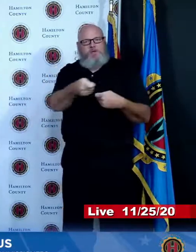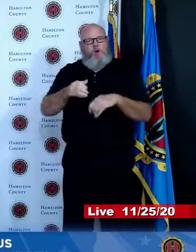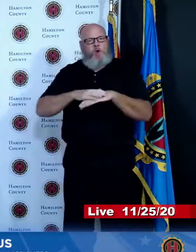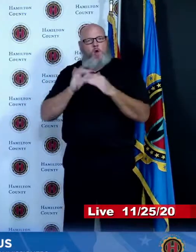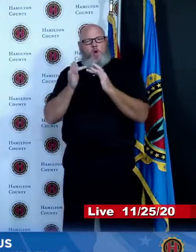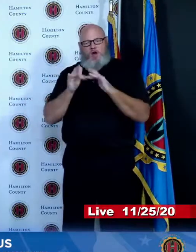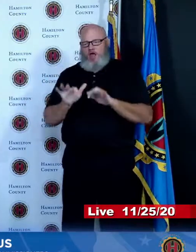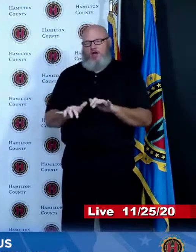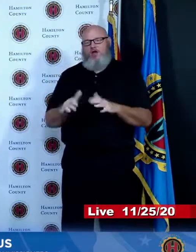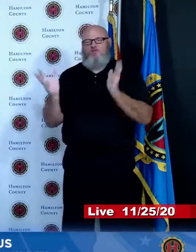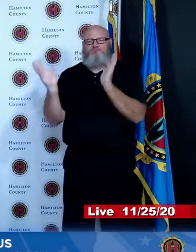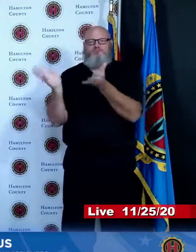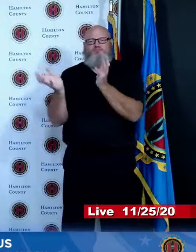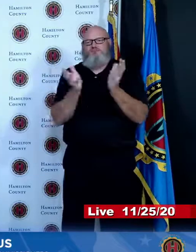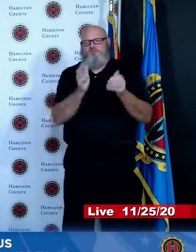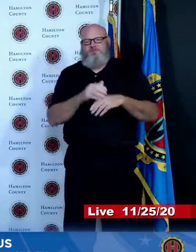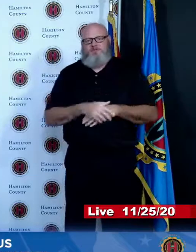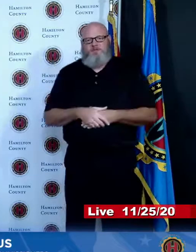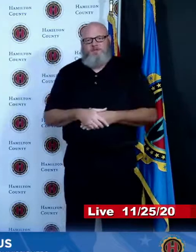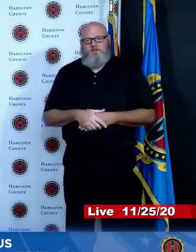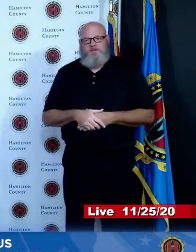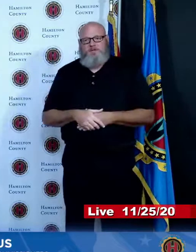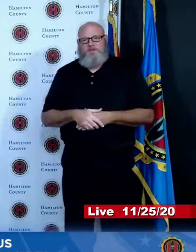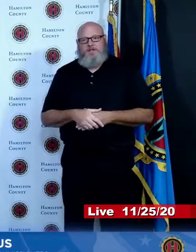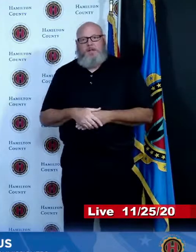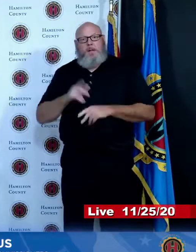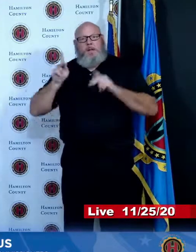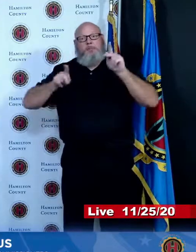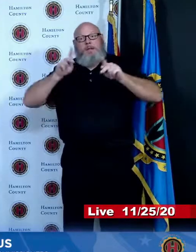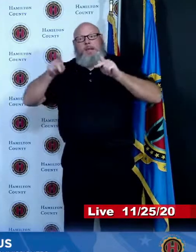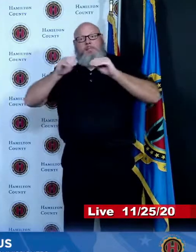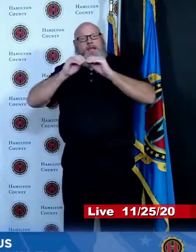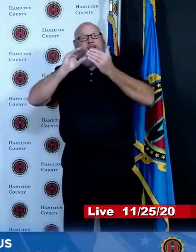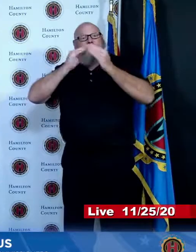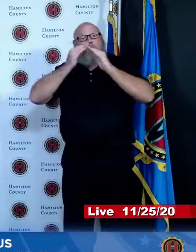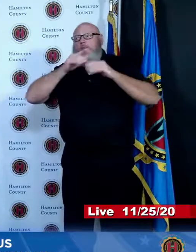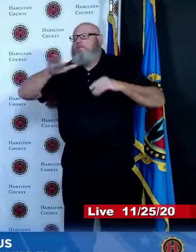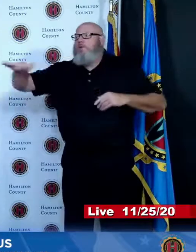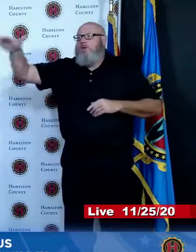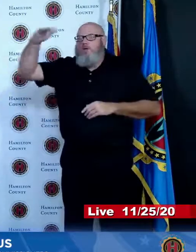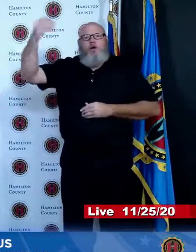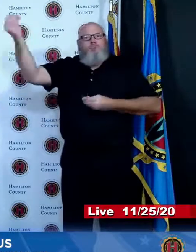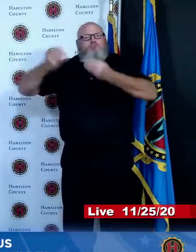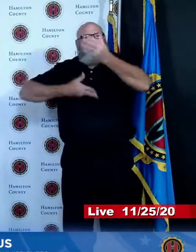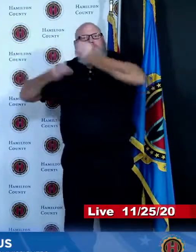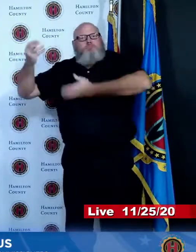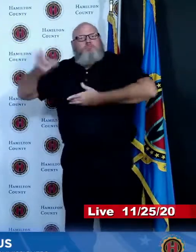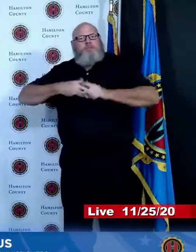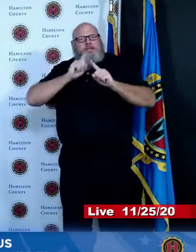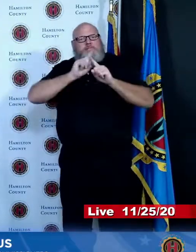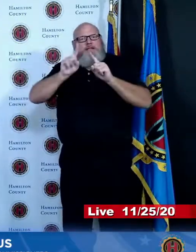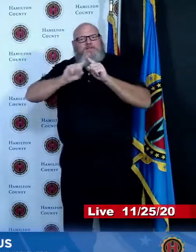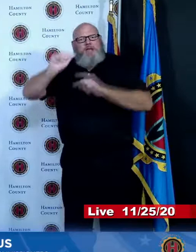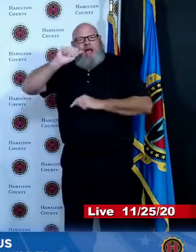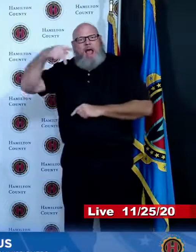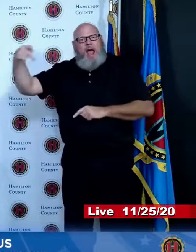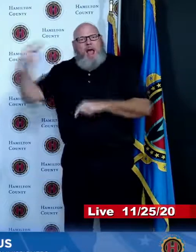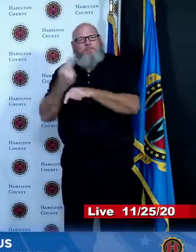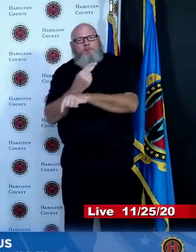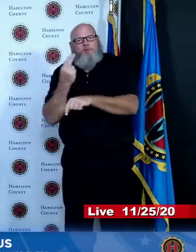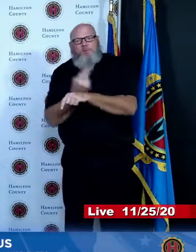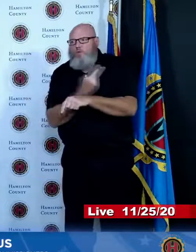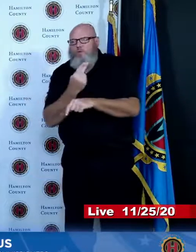card games that you can use via zoom so today so as I said you know we've got we've got